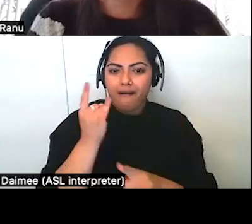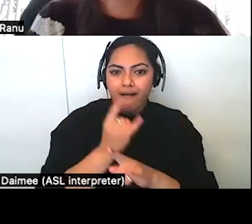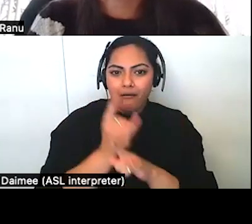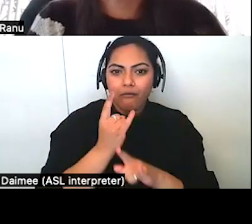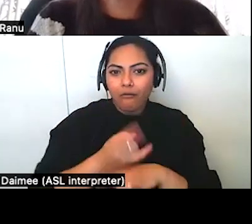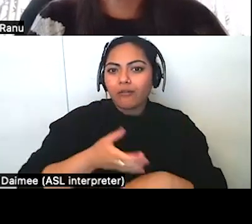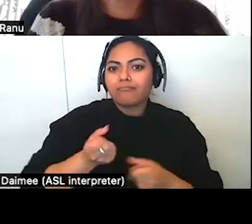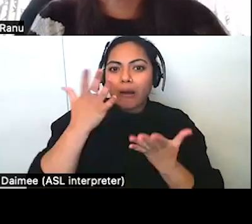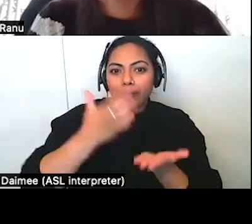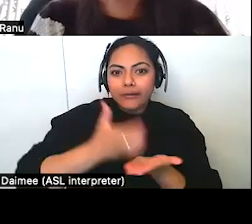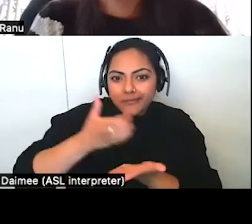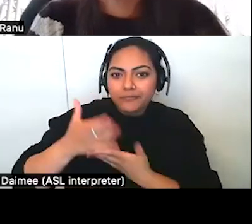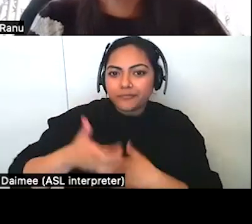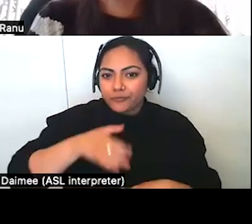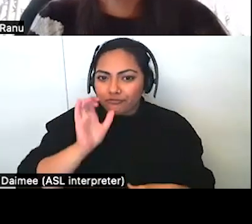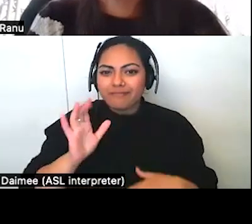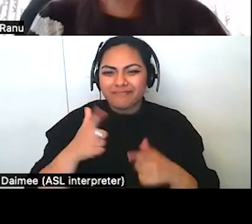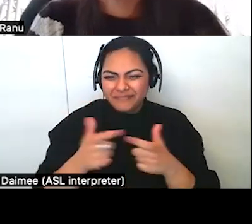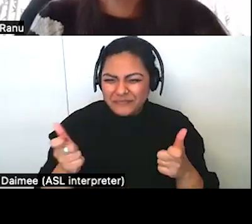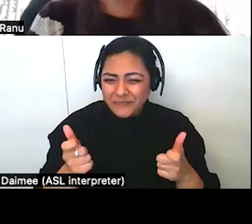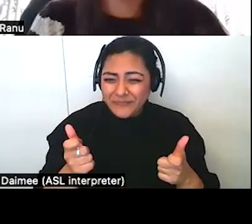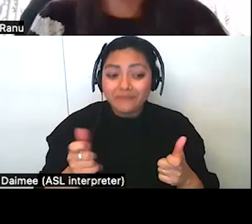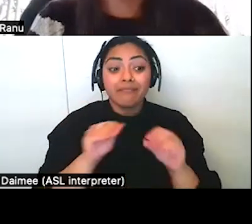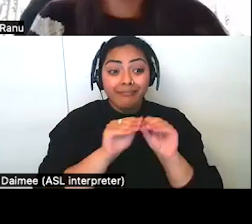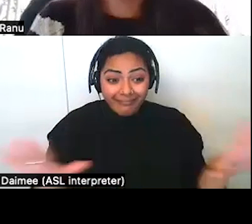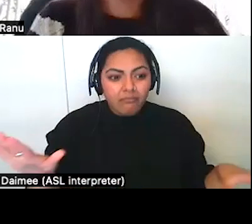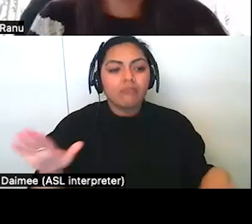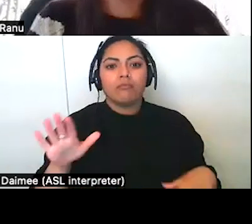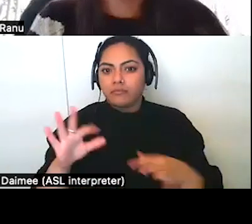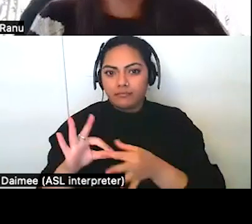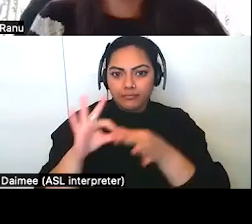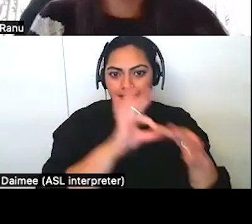this trend progresses. So, definitely, we'll be looking at the numbers in, like, next year.